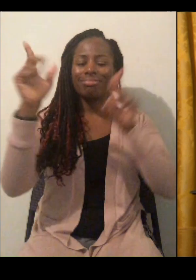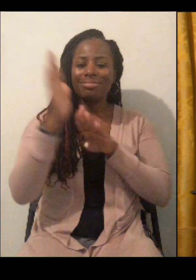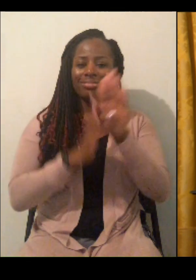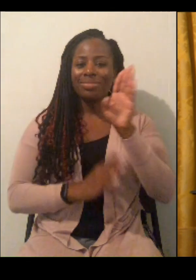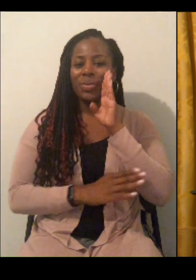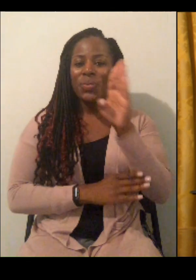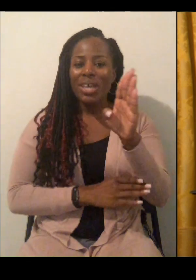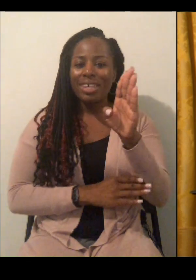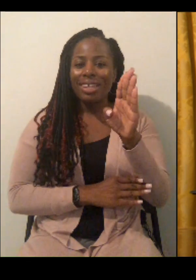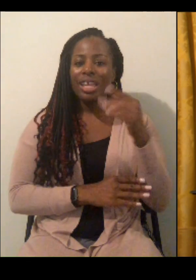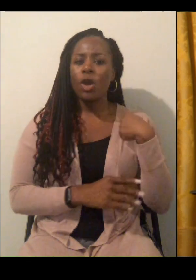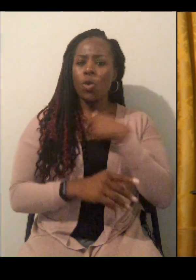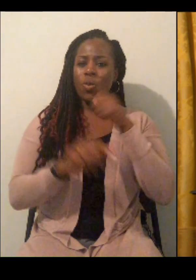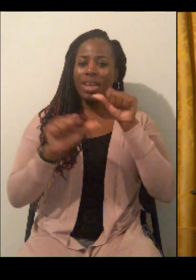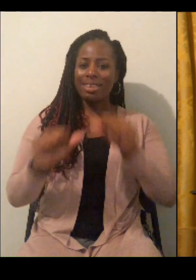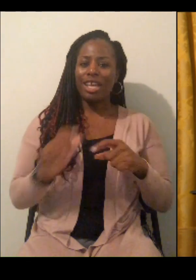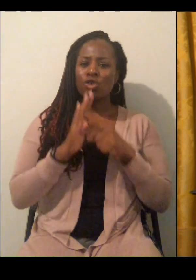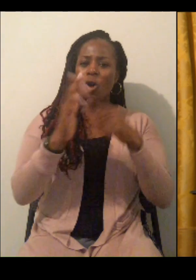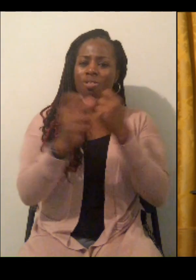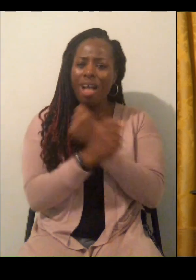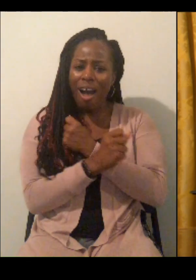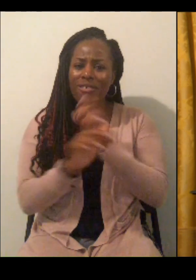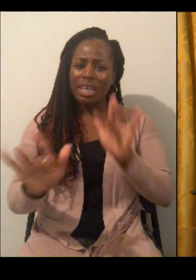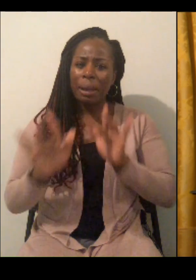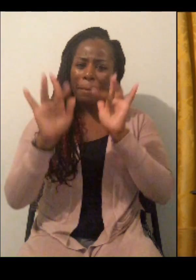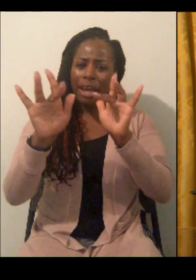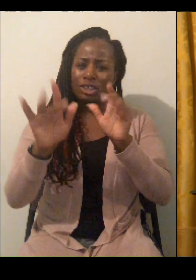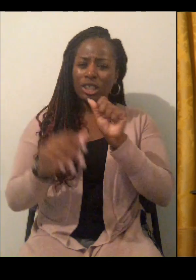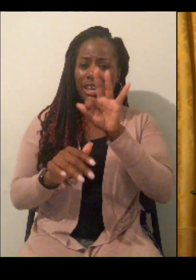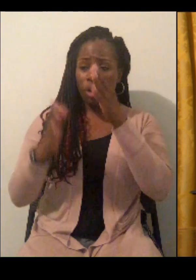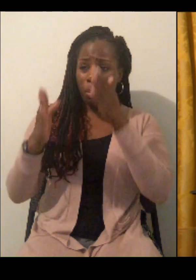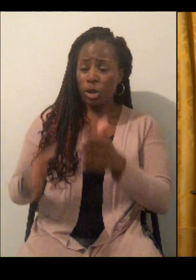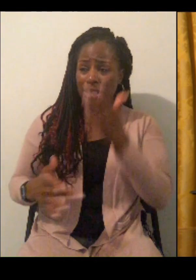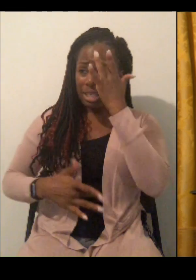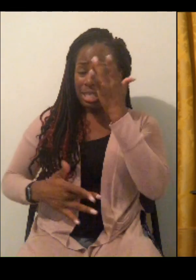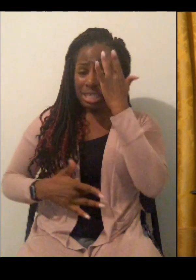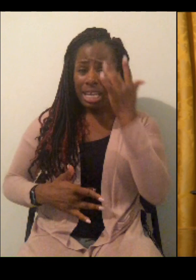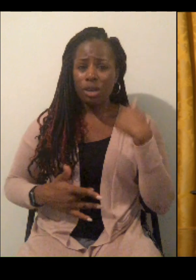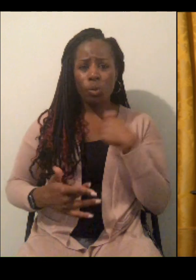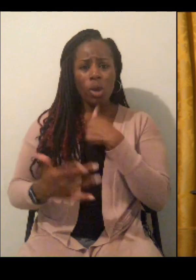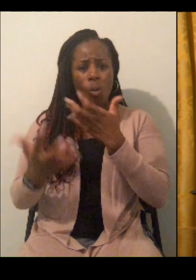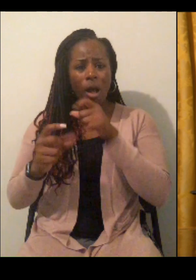heal the sick care for those in need help our fellow citizens and emerge from